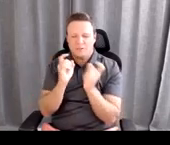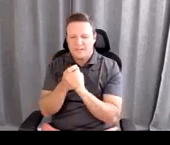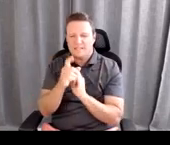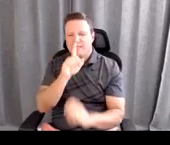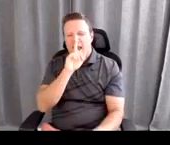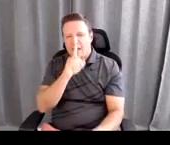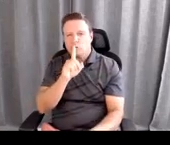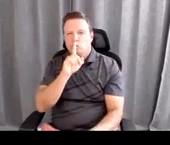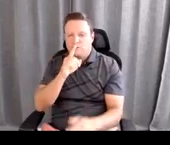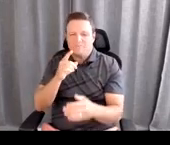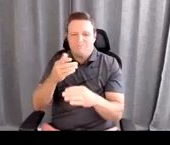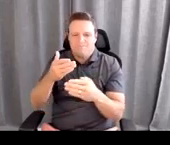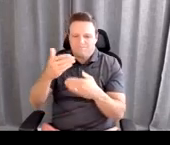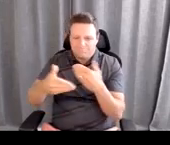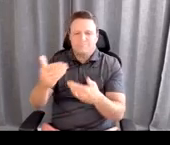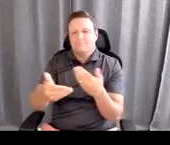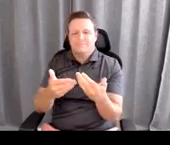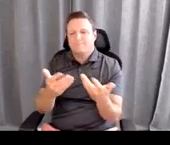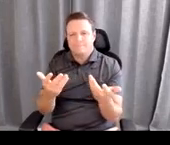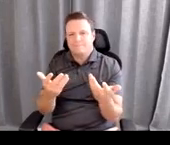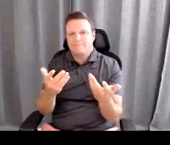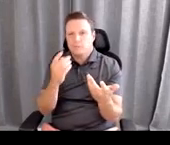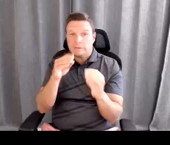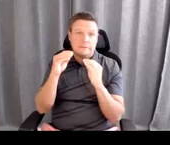other than teaching students how to write a reflection paper?